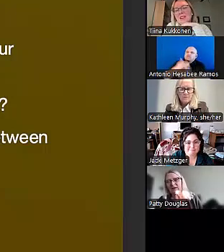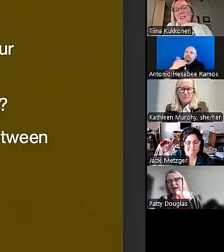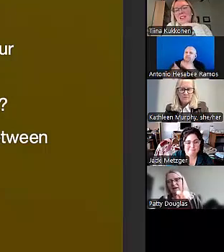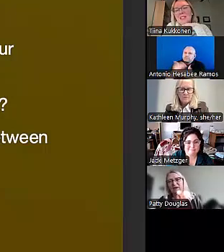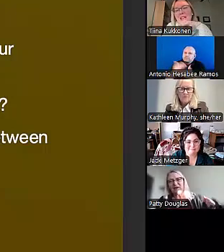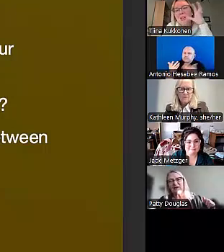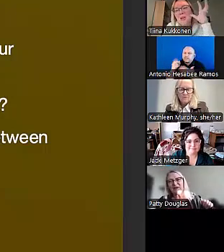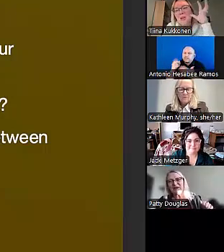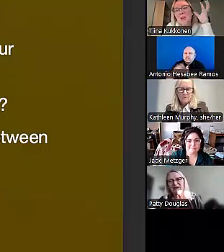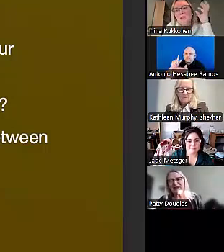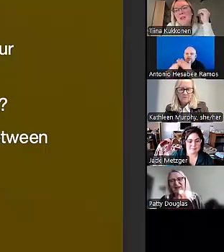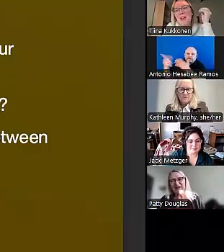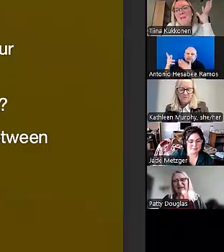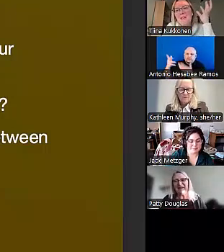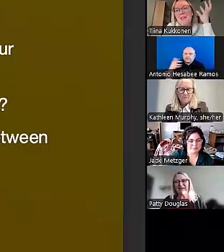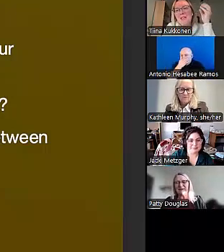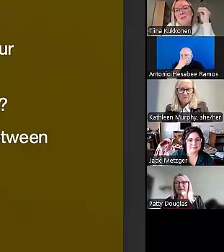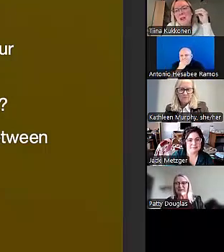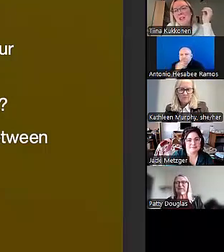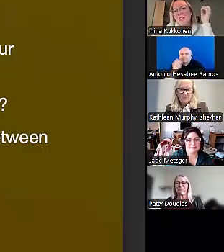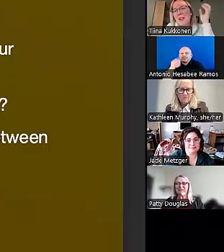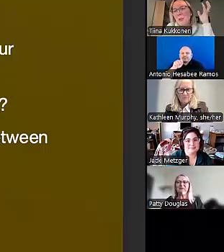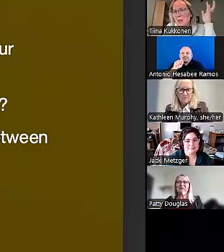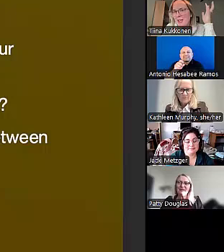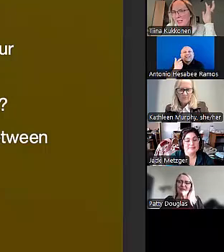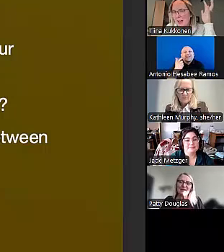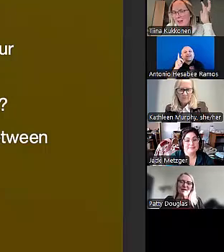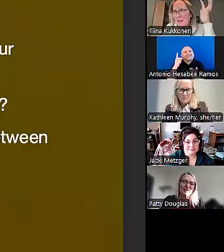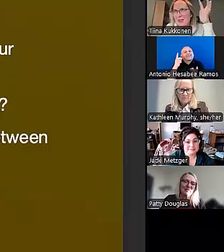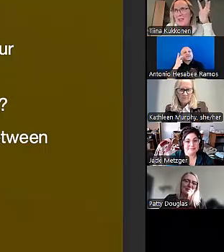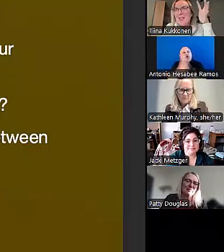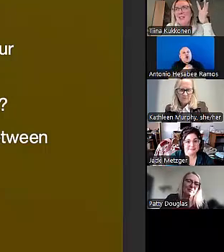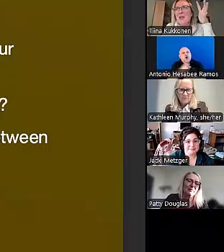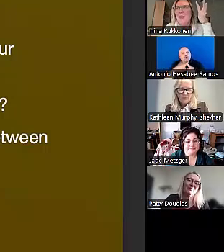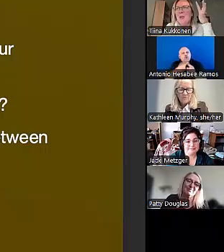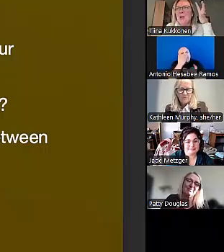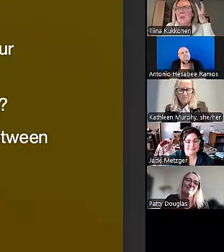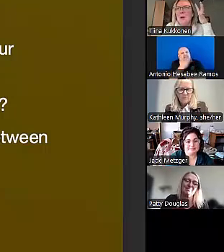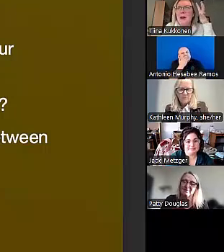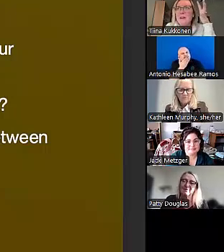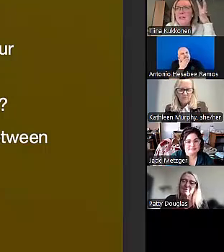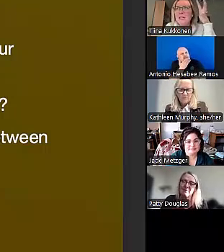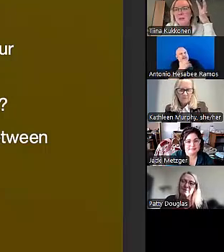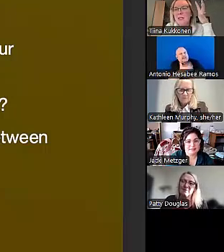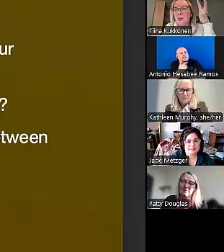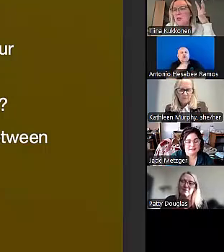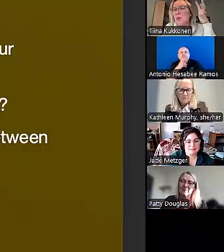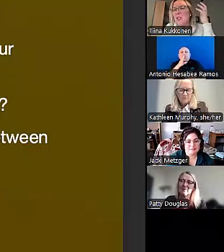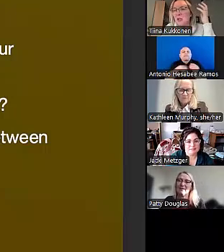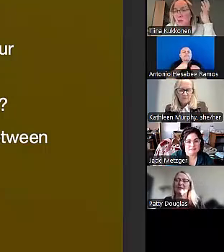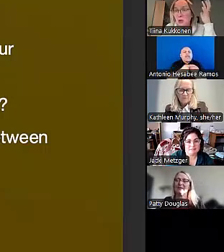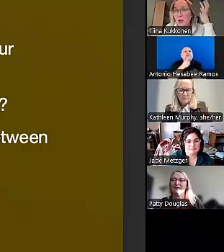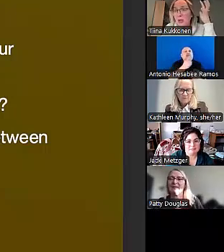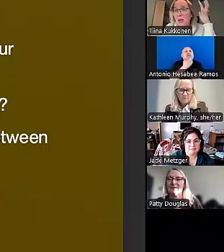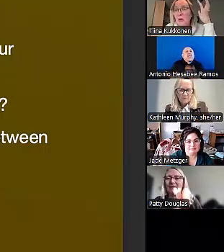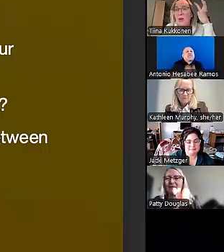Tiina Kukkonen: Yeah, that's that notion of evidence. What is evidence? And so when we talk about evidence-based culture, that's usually what